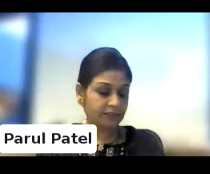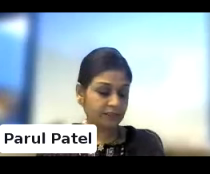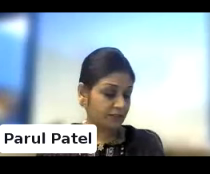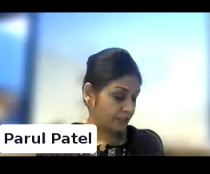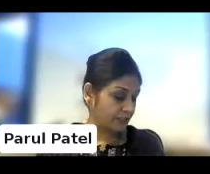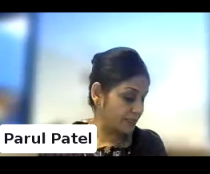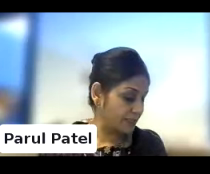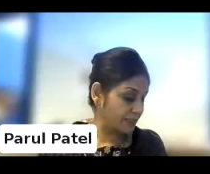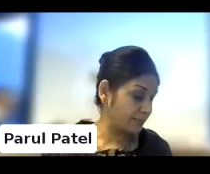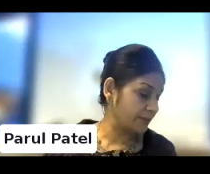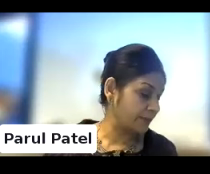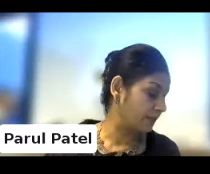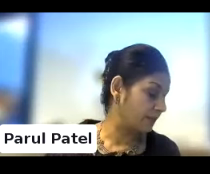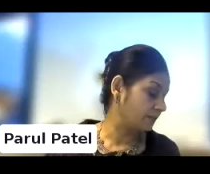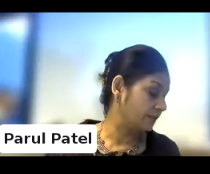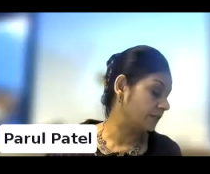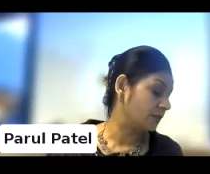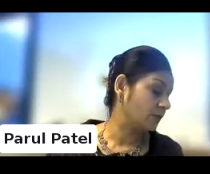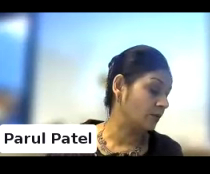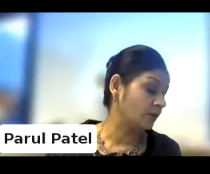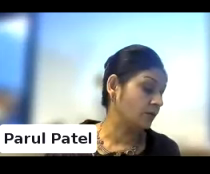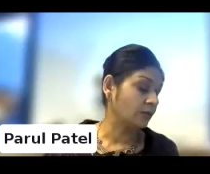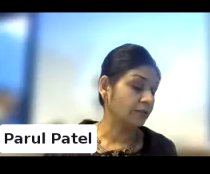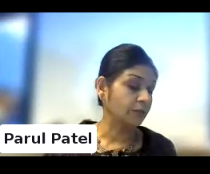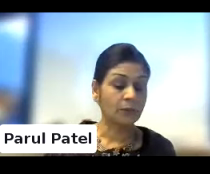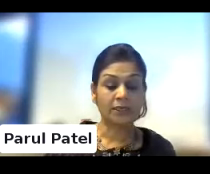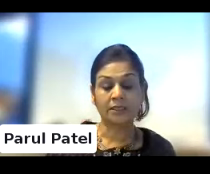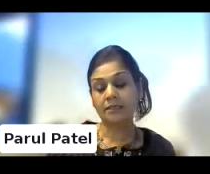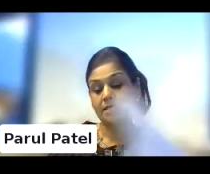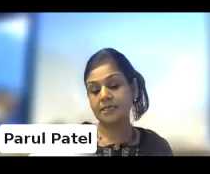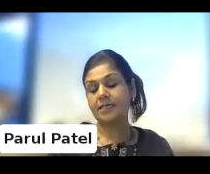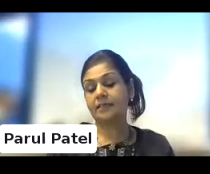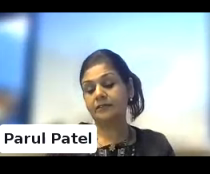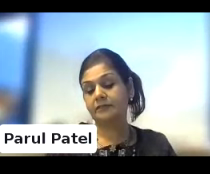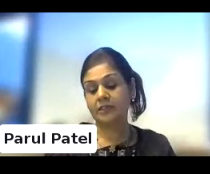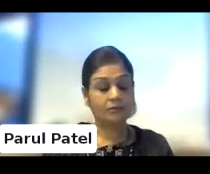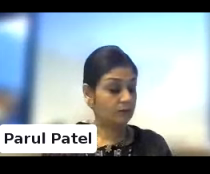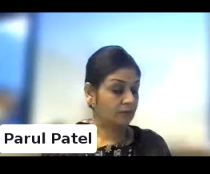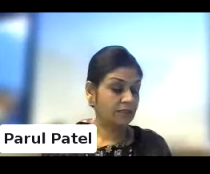Again, please reach out to me, Ppatel@reeve.org or QoL@reeve.org,